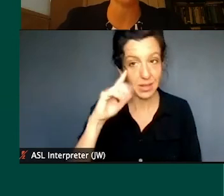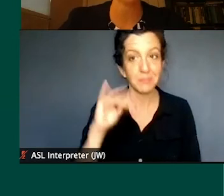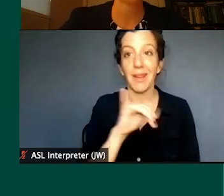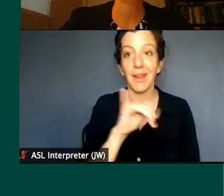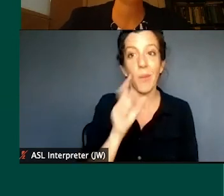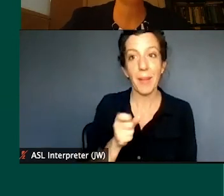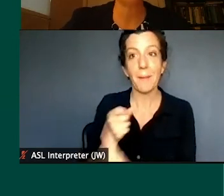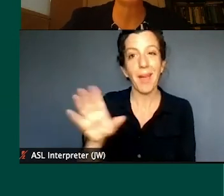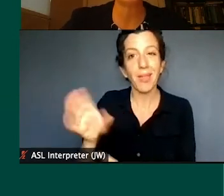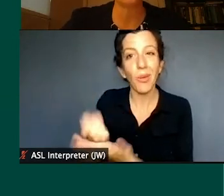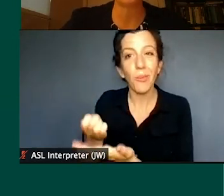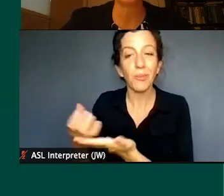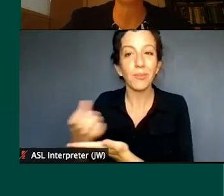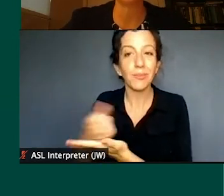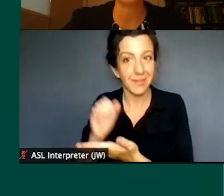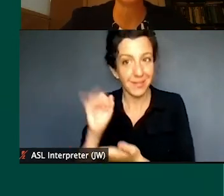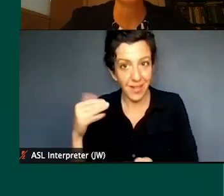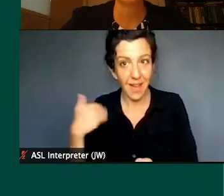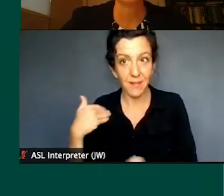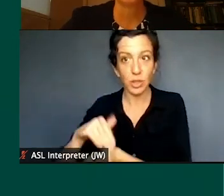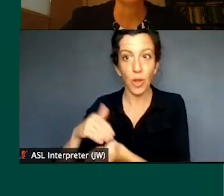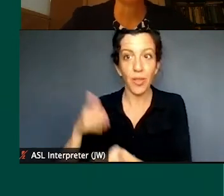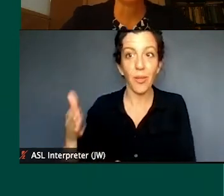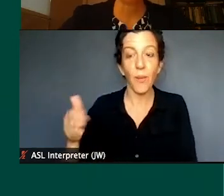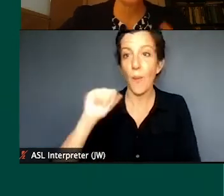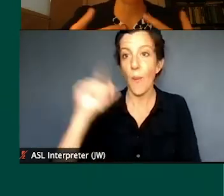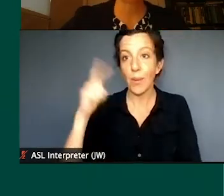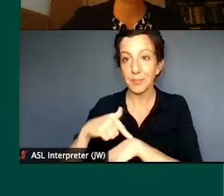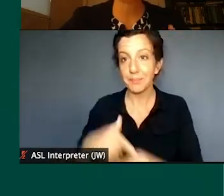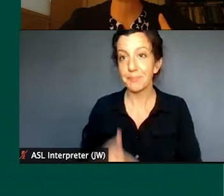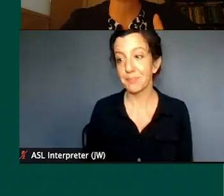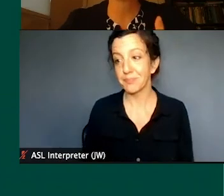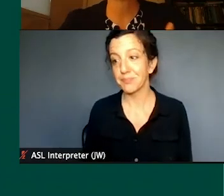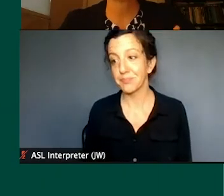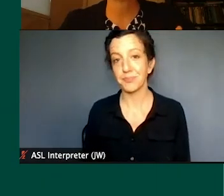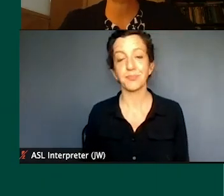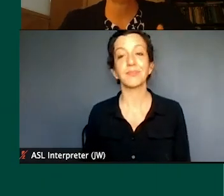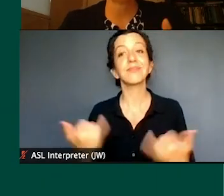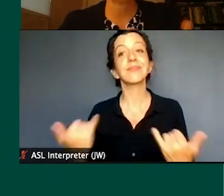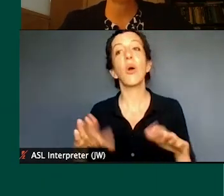I do know that the department would -- they would have increased administrative costs just